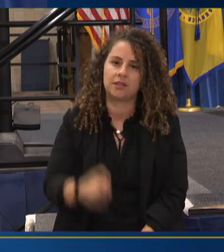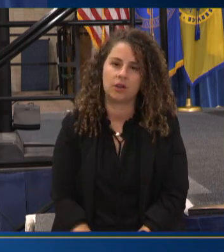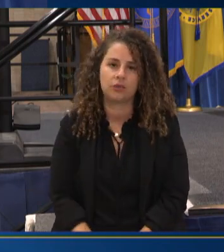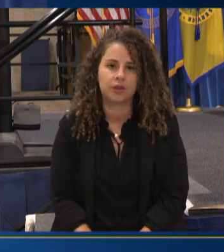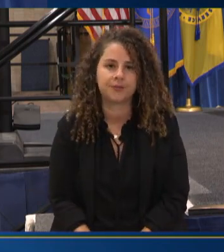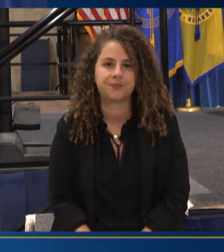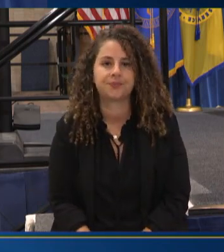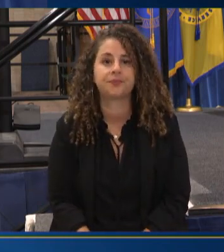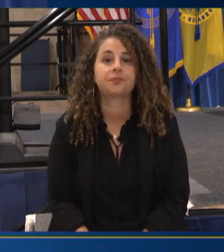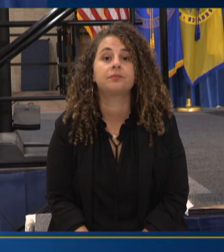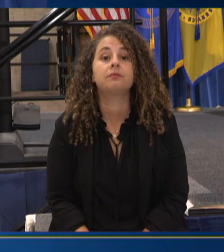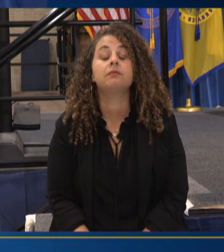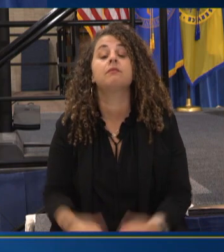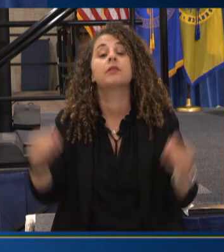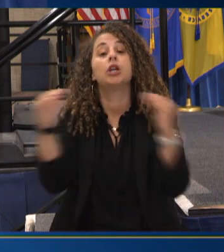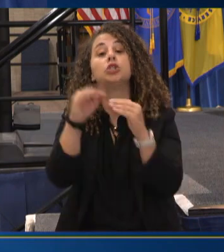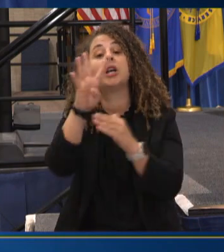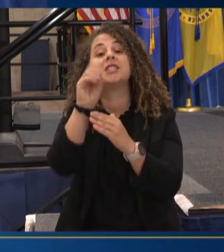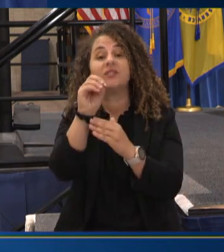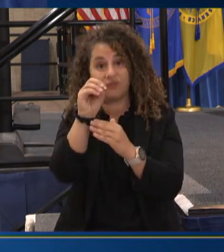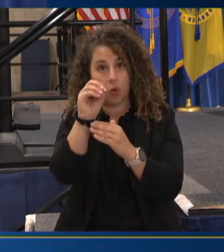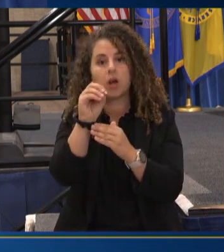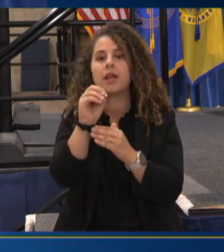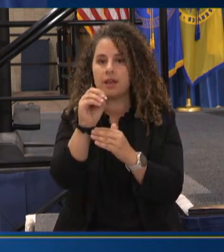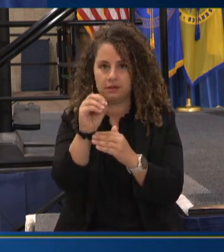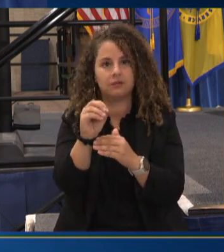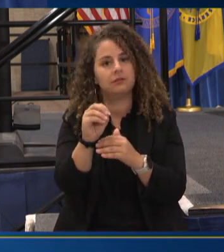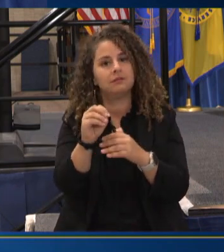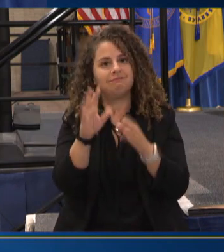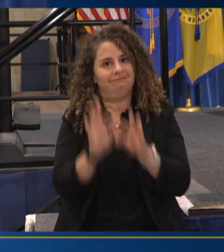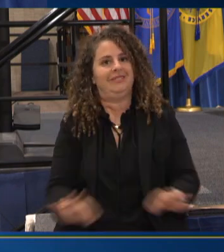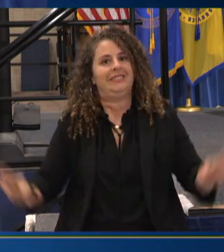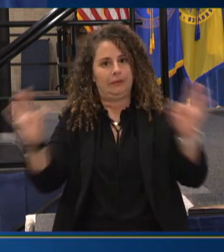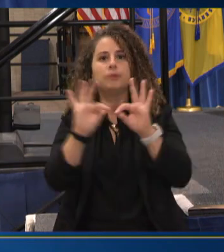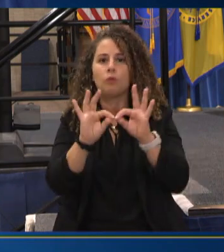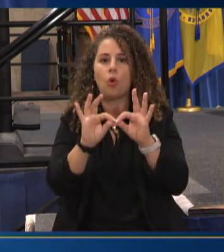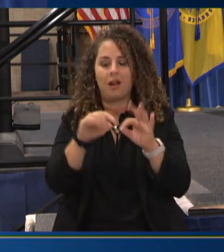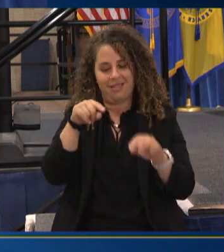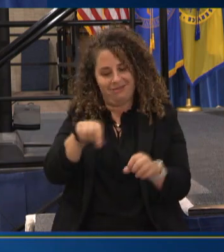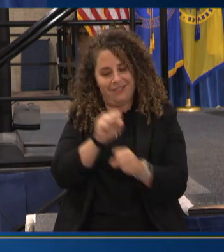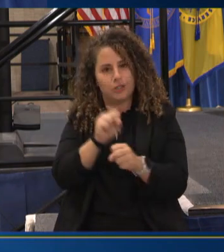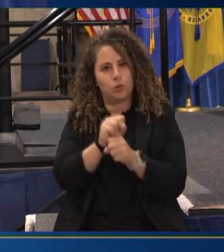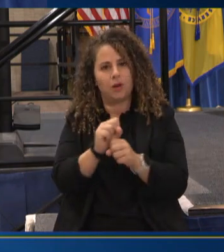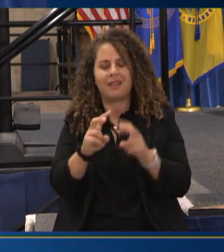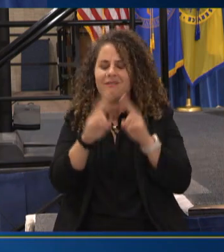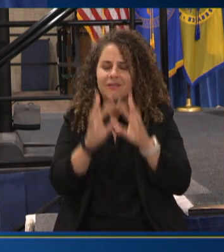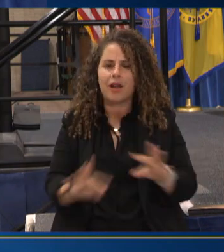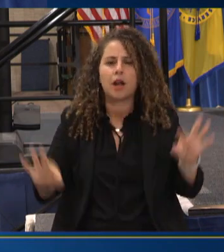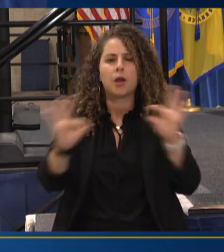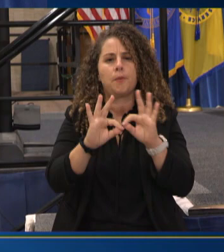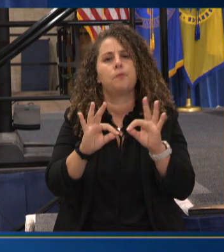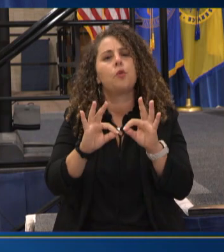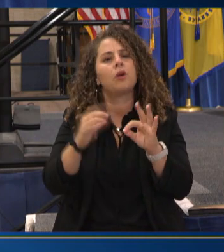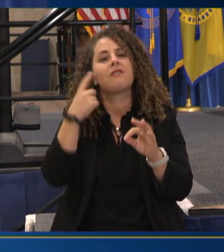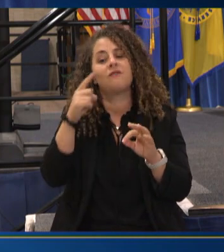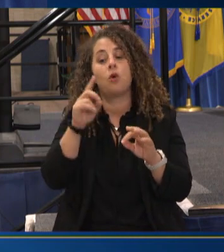Justice 40 is an antidote, and this work is an antidote to the experiences of families like mine.